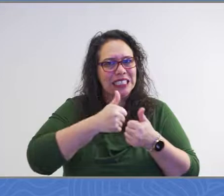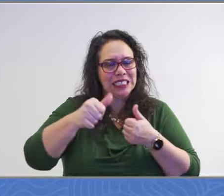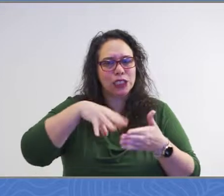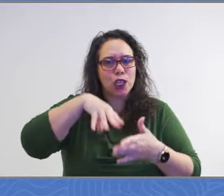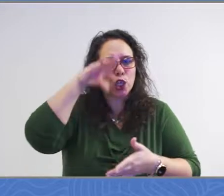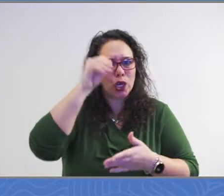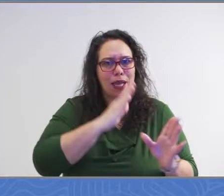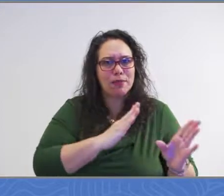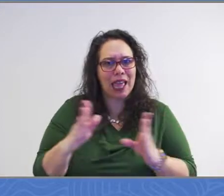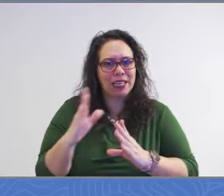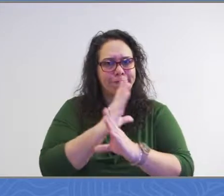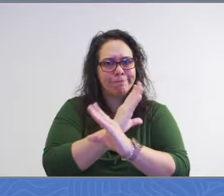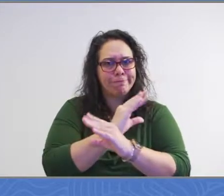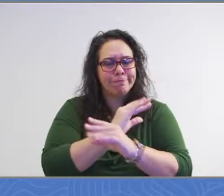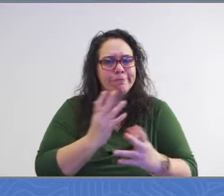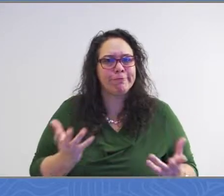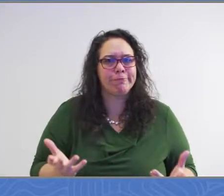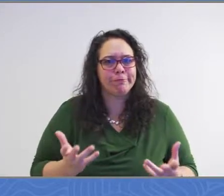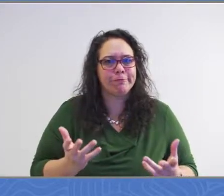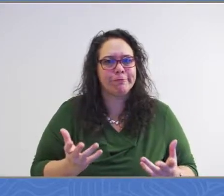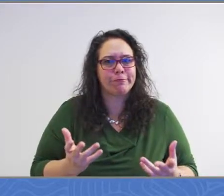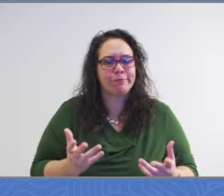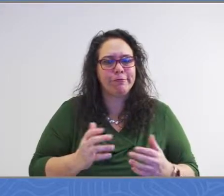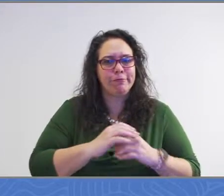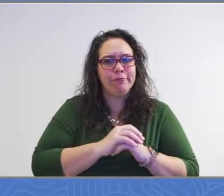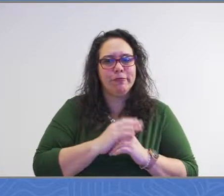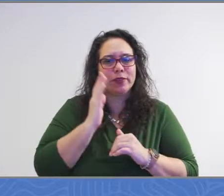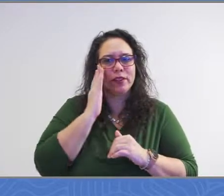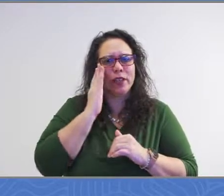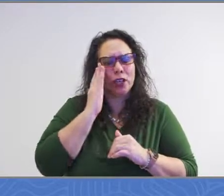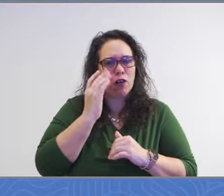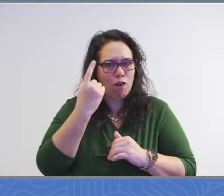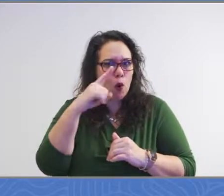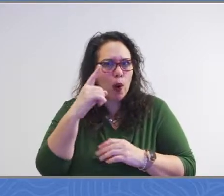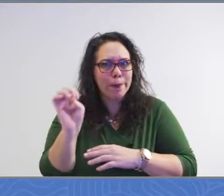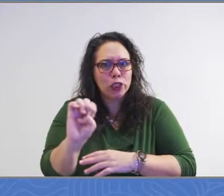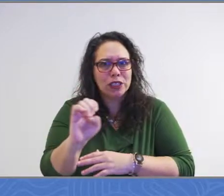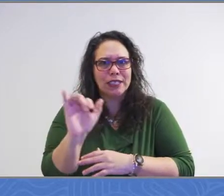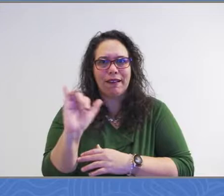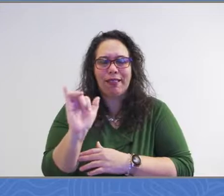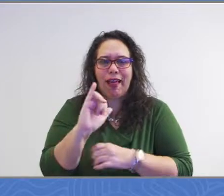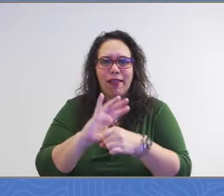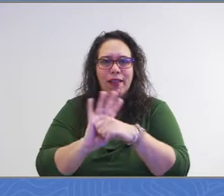which is using states of emergency like the global pandemic that outlines virtual instruction